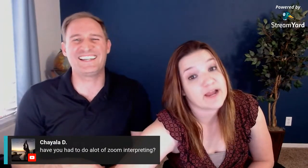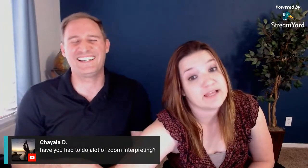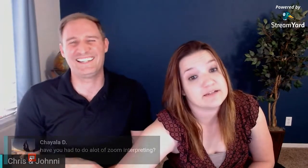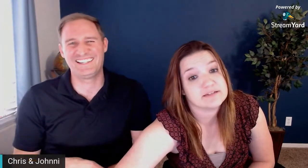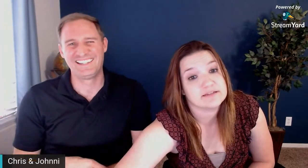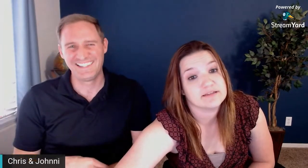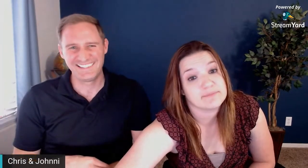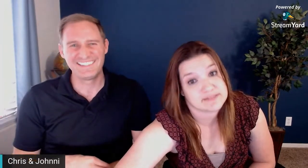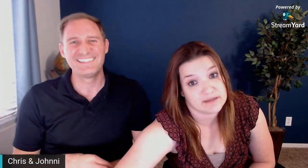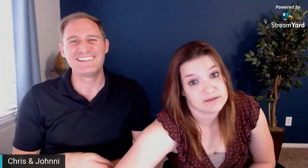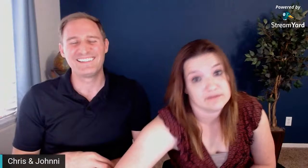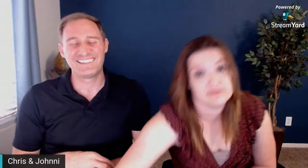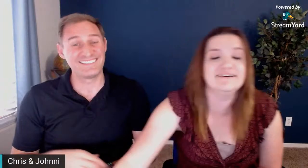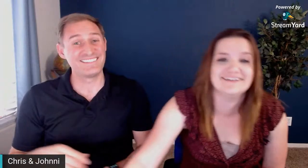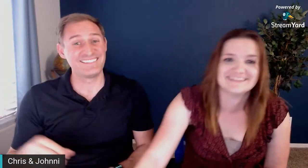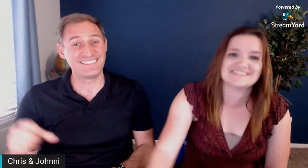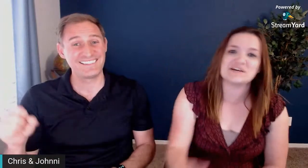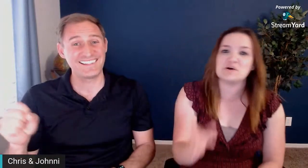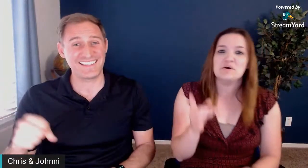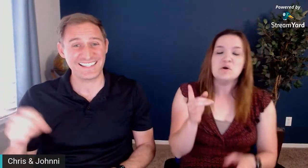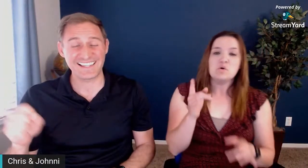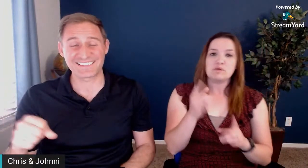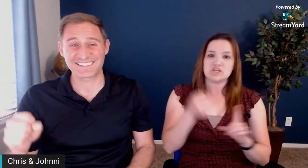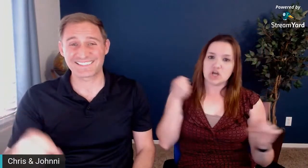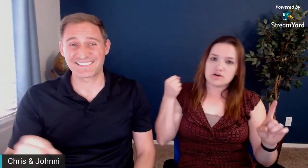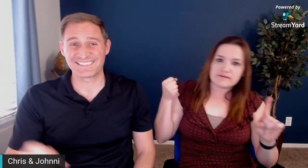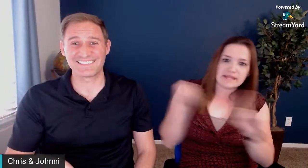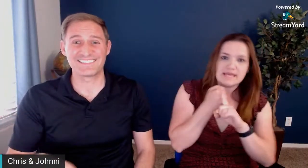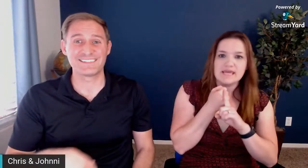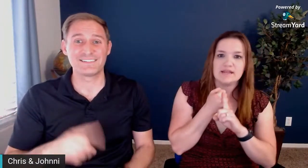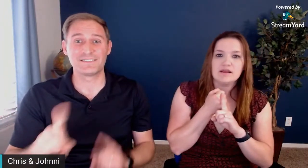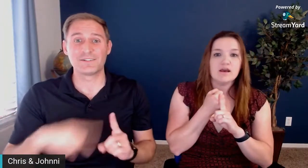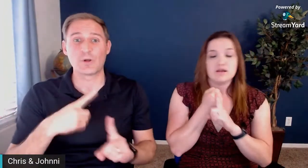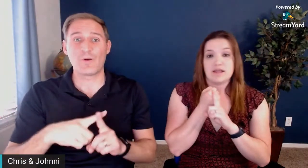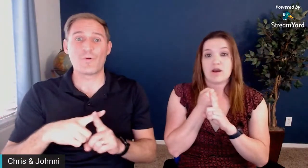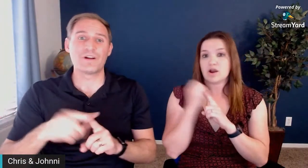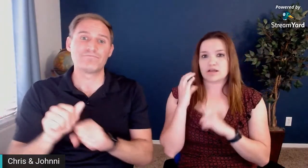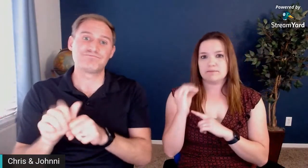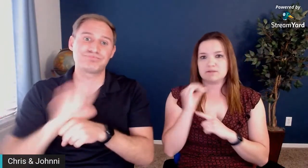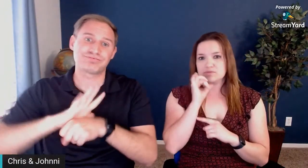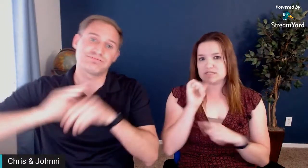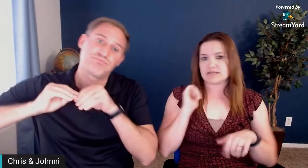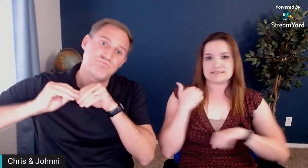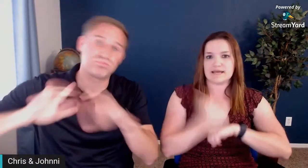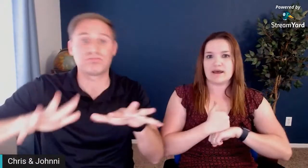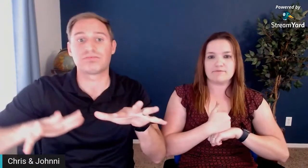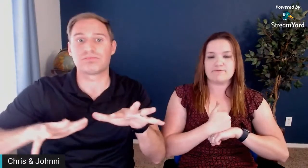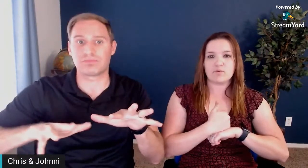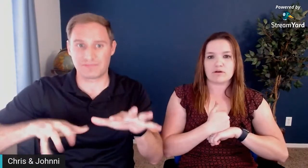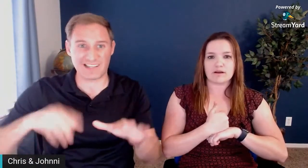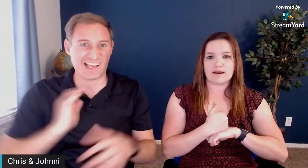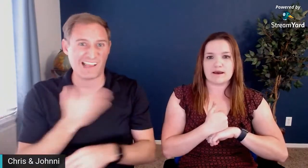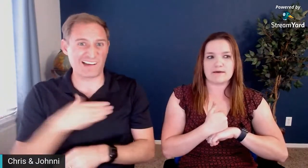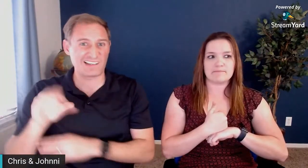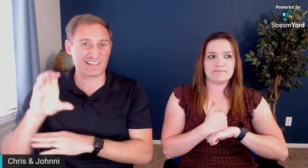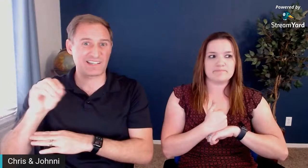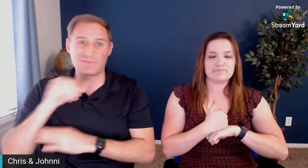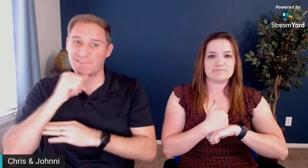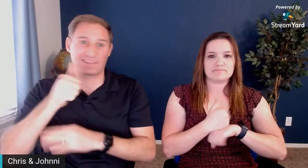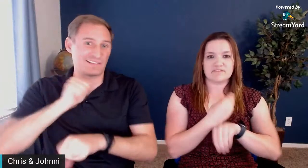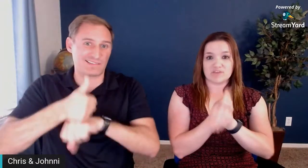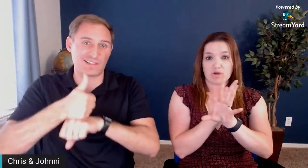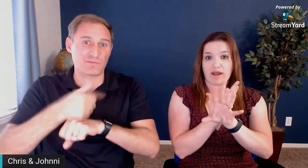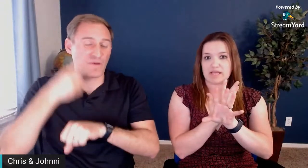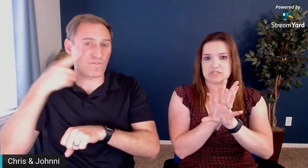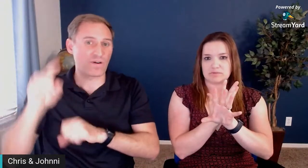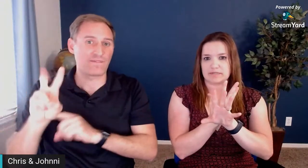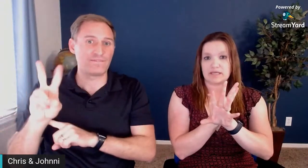friend let me tell you so when covet hit now our company was not set up for um the vri interpreting